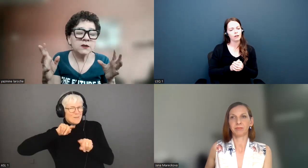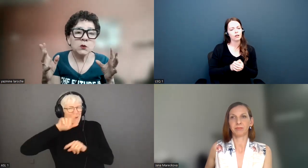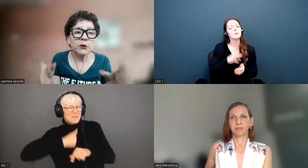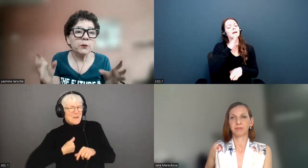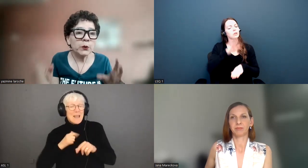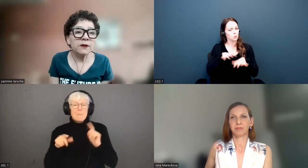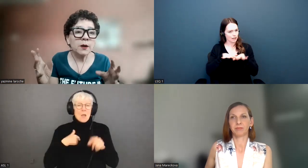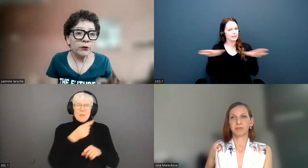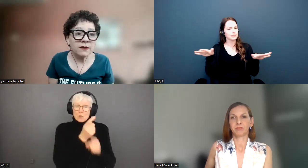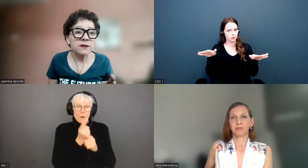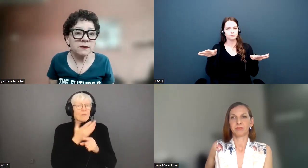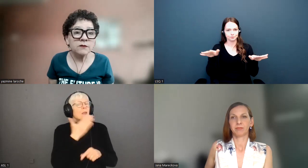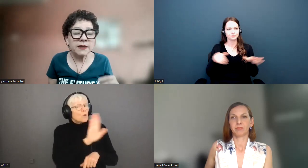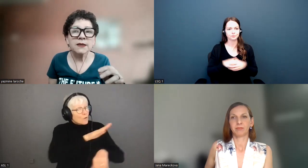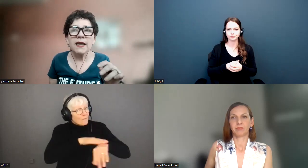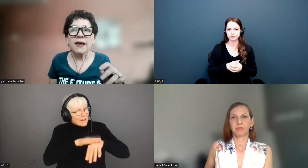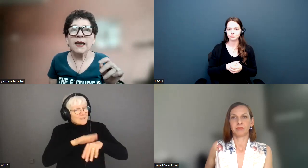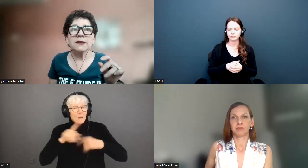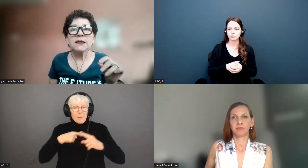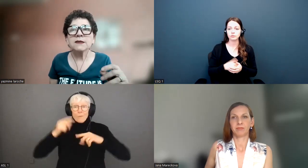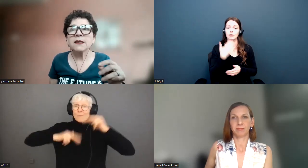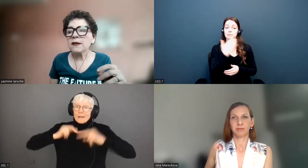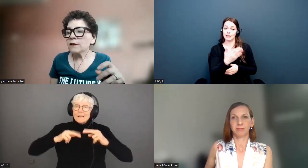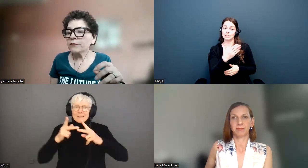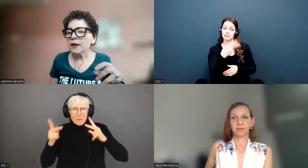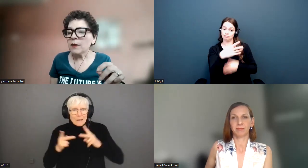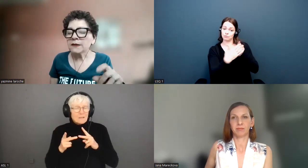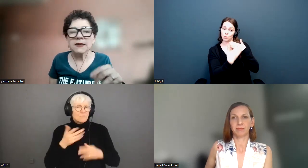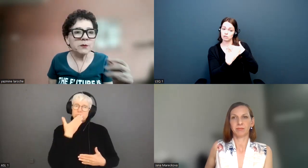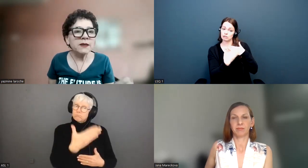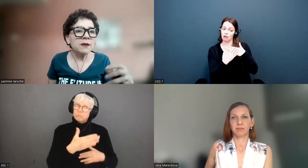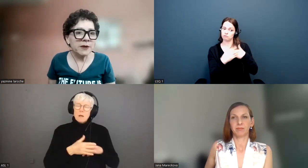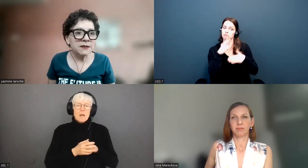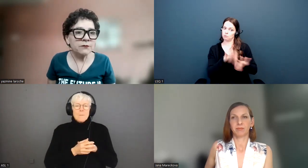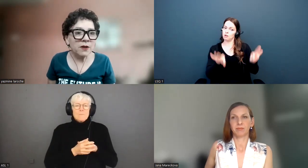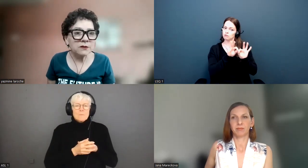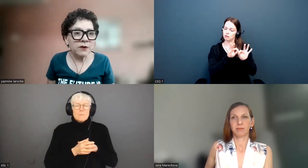that's super important and practical advice and the idea of accessibility by default right